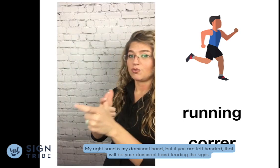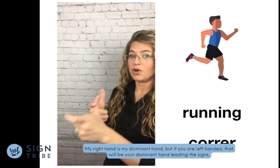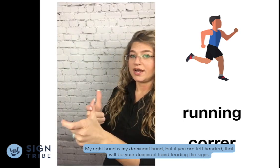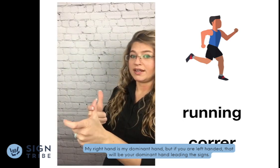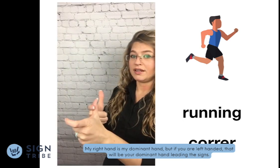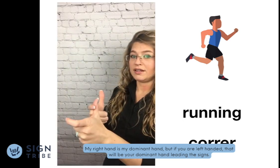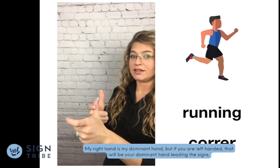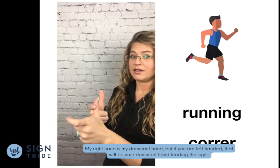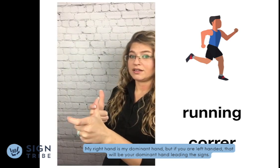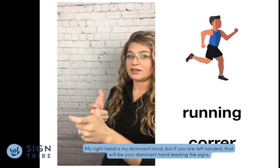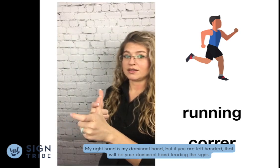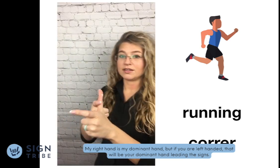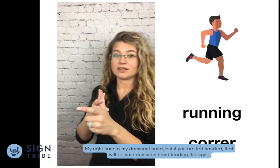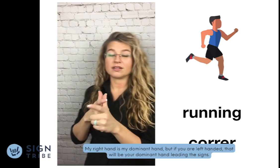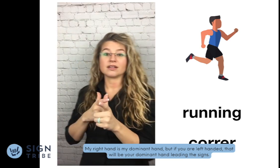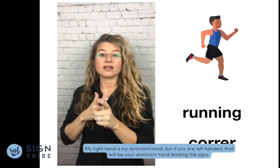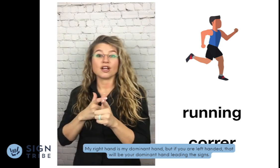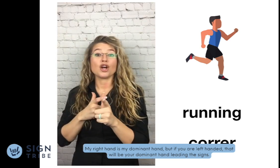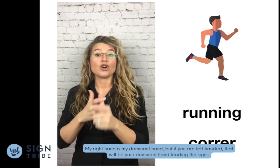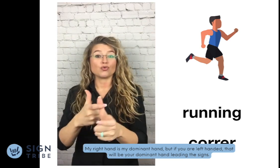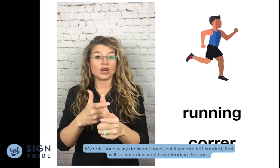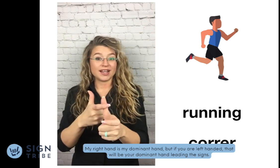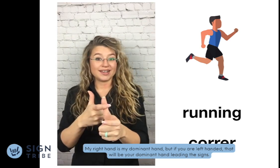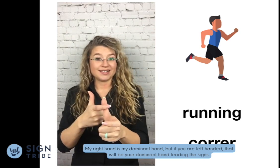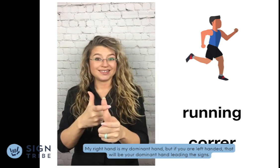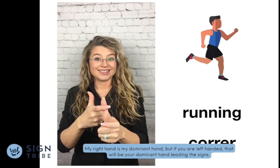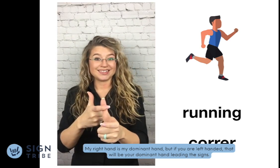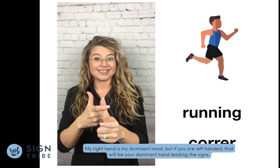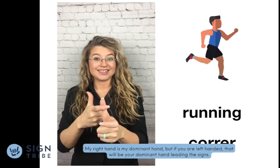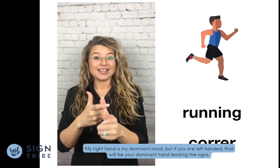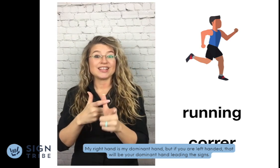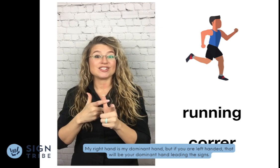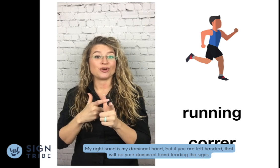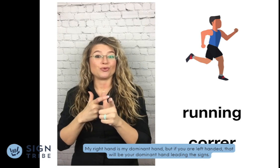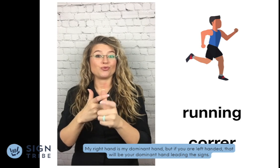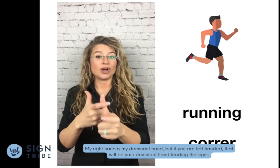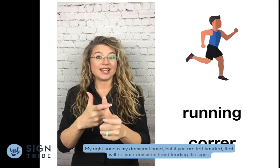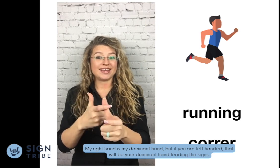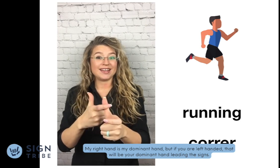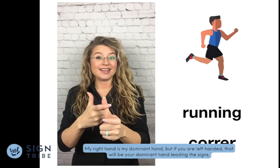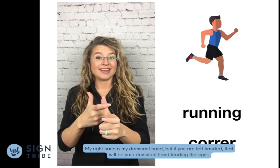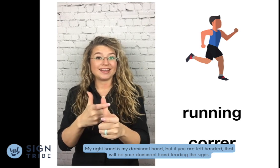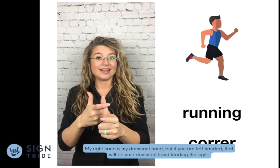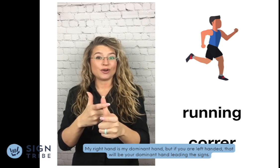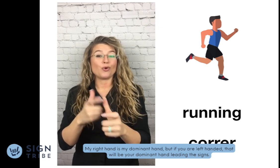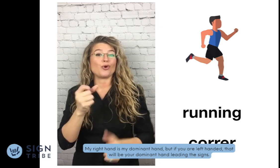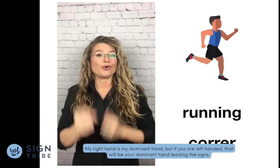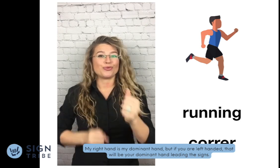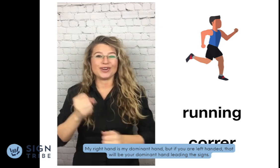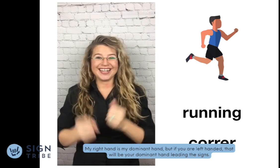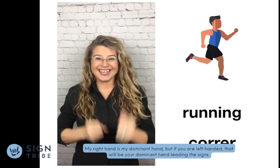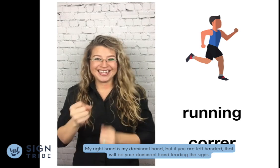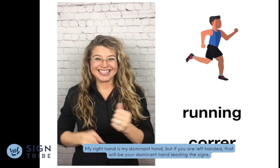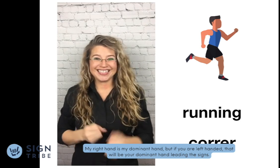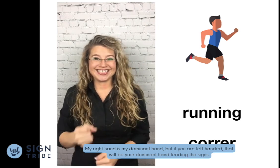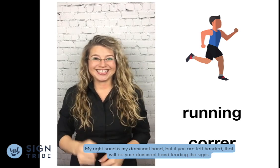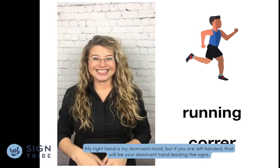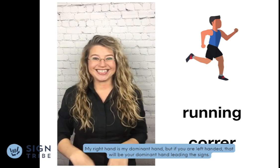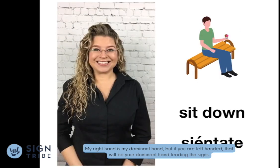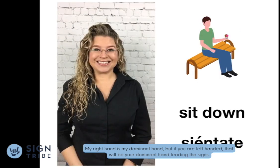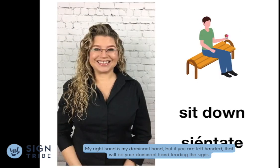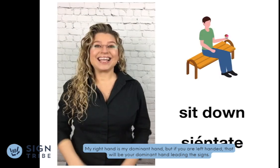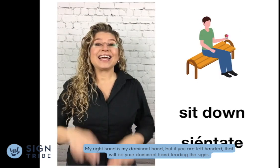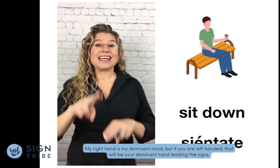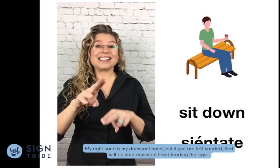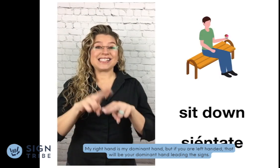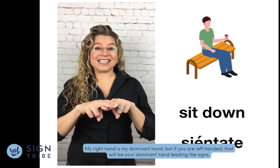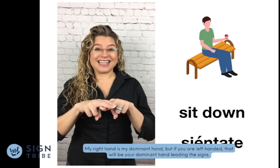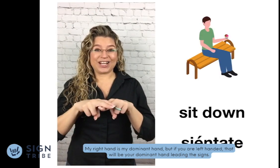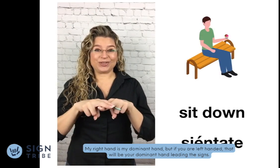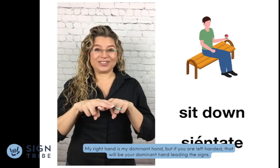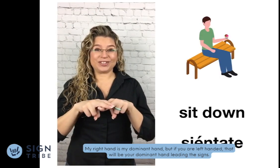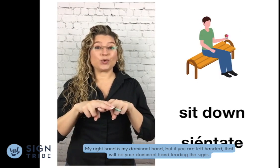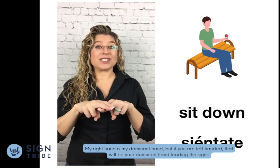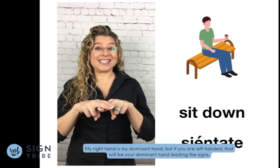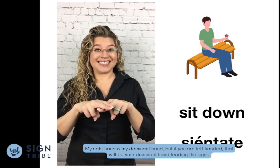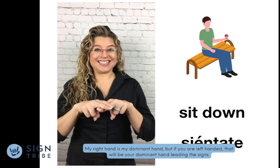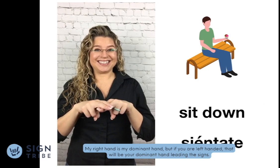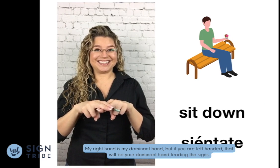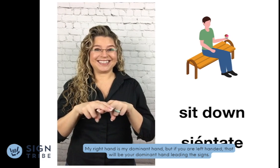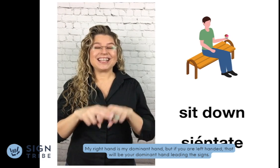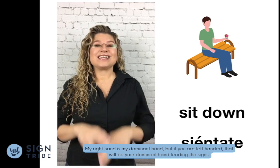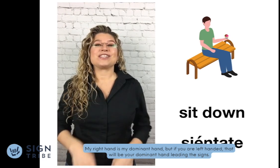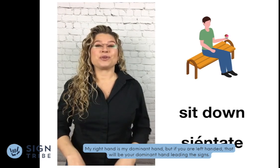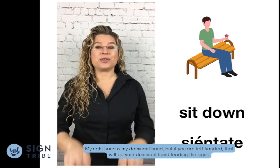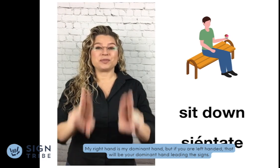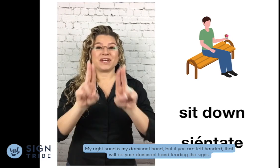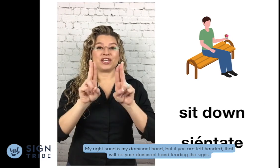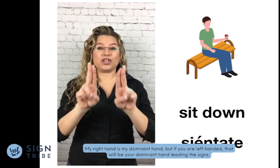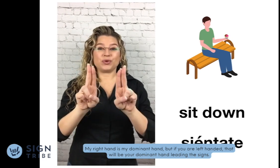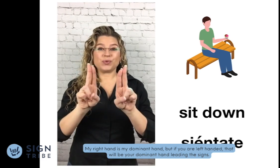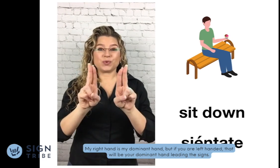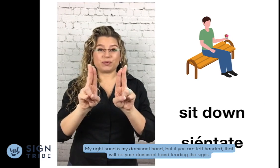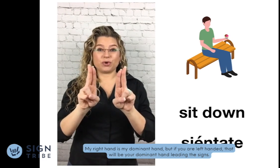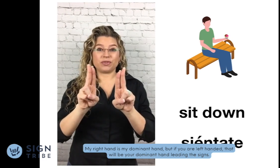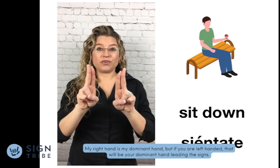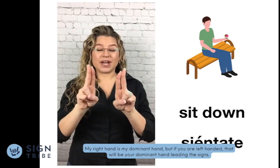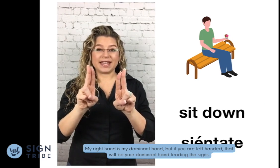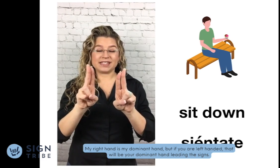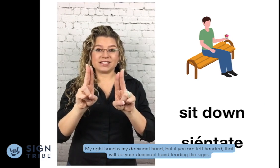run, run, run. So run or run. Sit down or sit. So you're going to make U's with both of your hands,